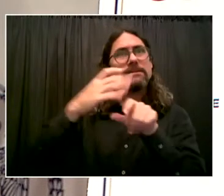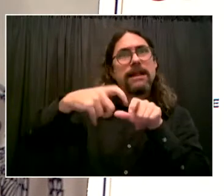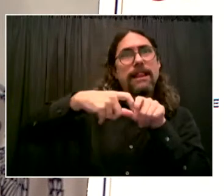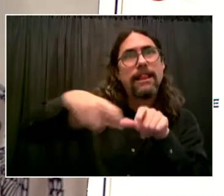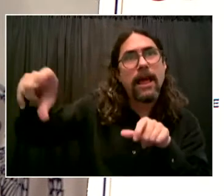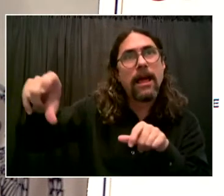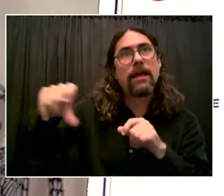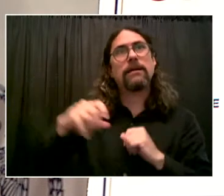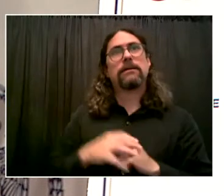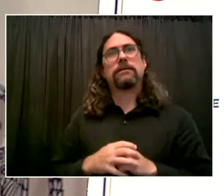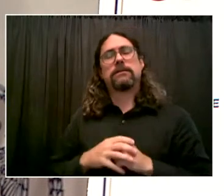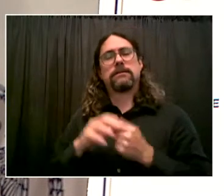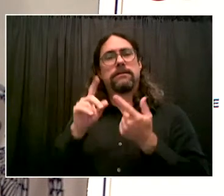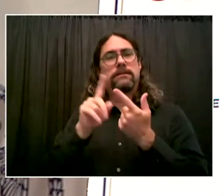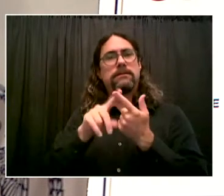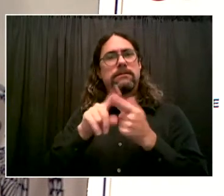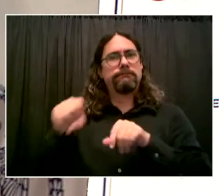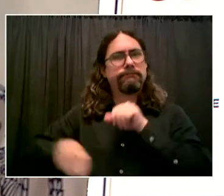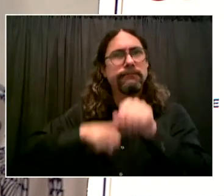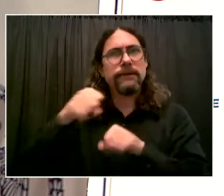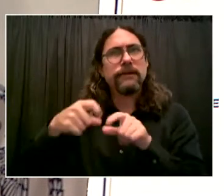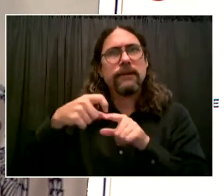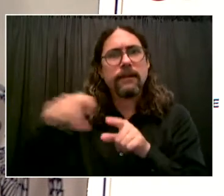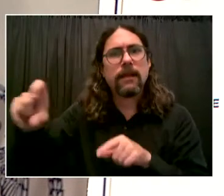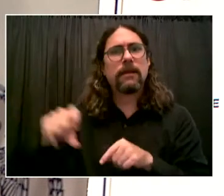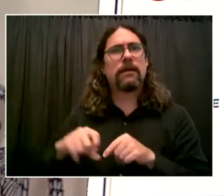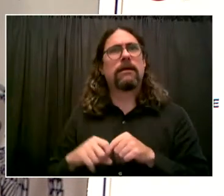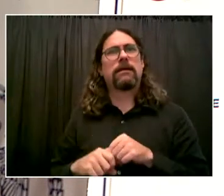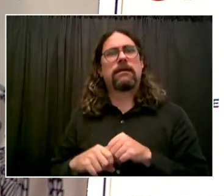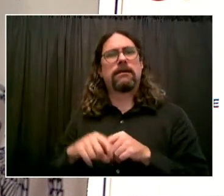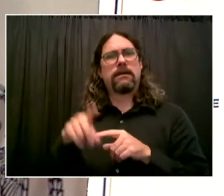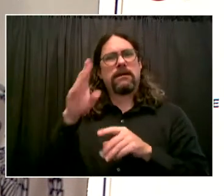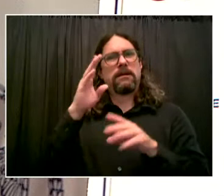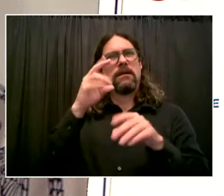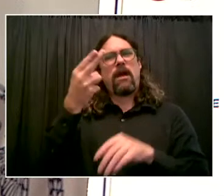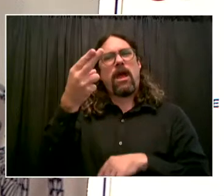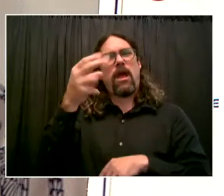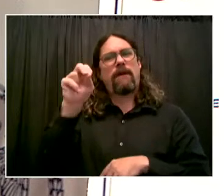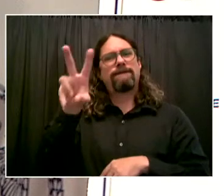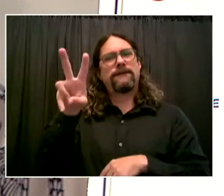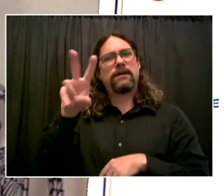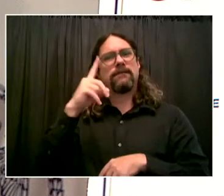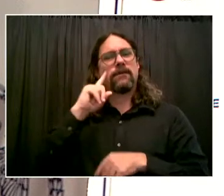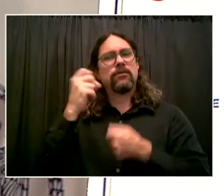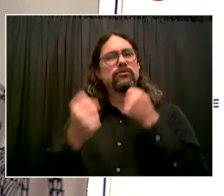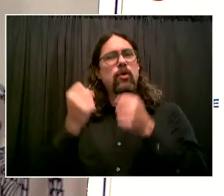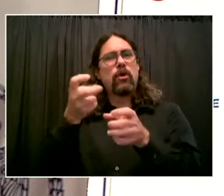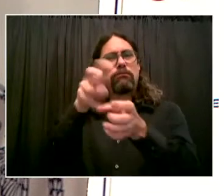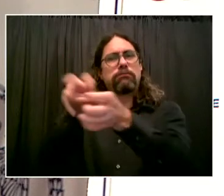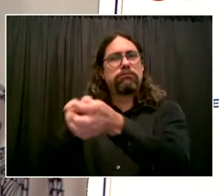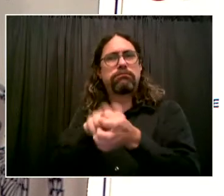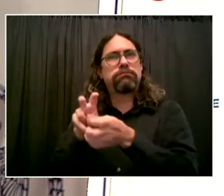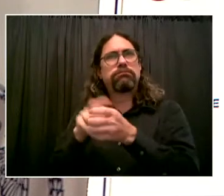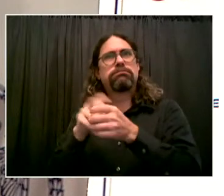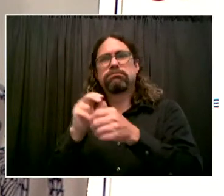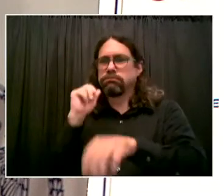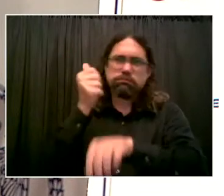CBD, OTN ACCEPTING THE STATUS QUO AS FAR AS THESE